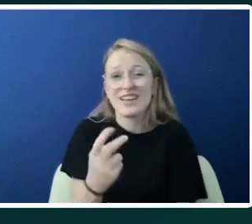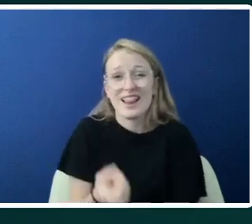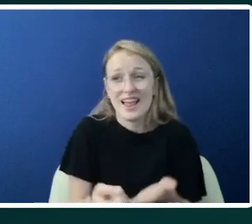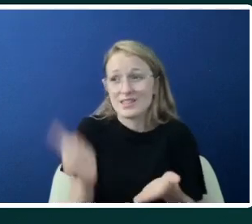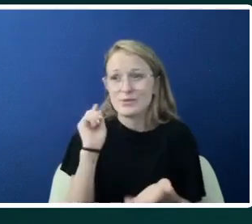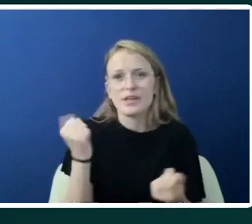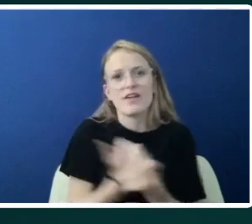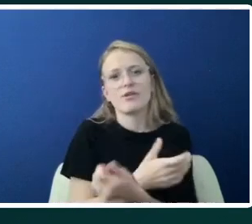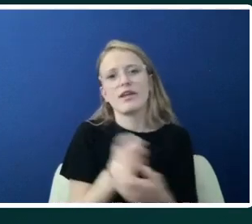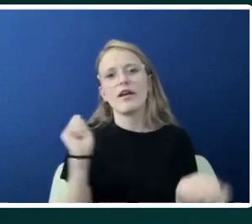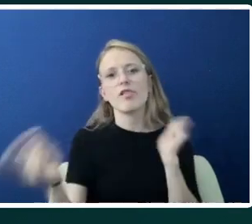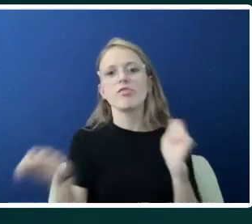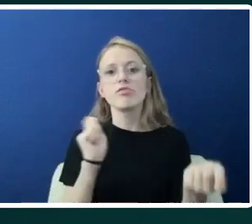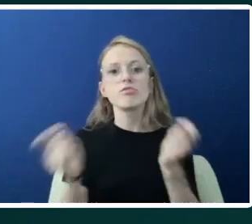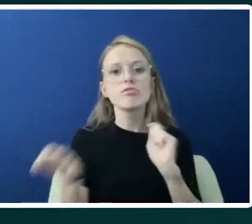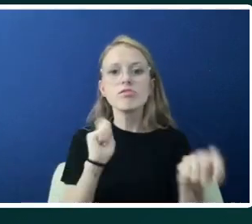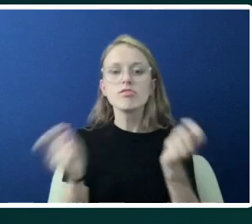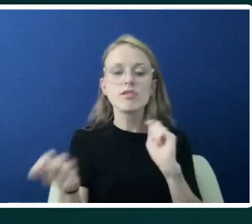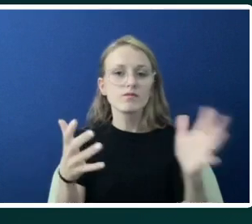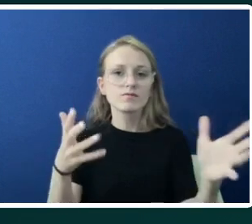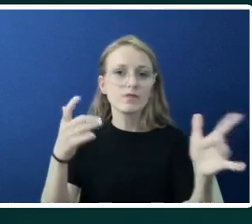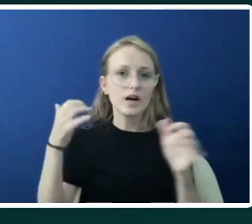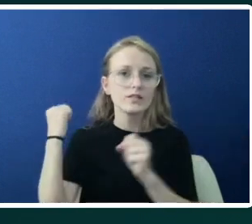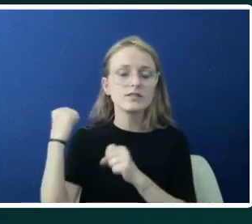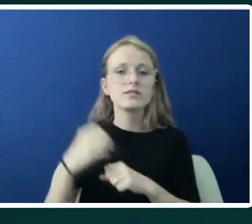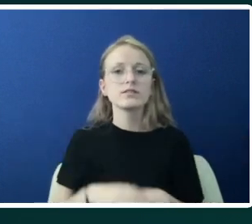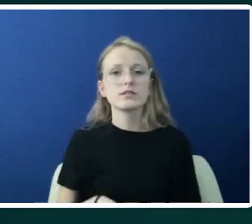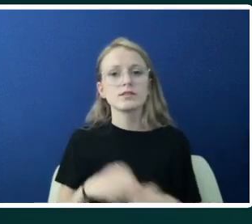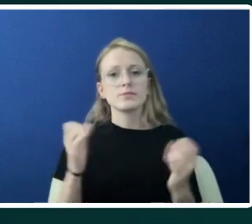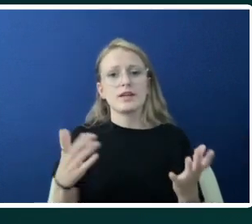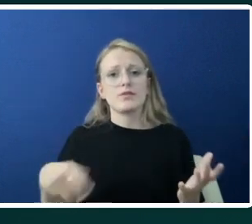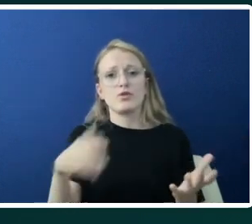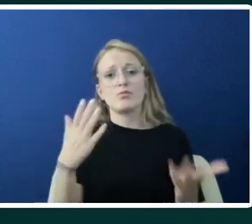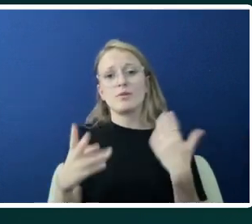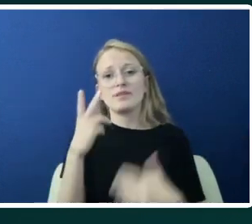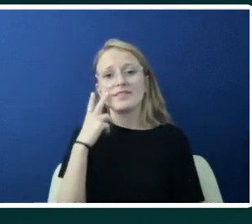so quickly. Many of you may have seen that the Surgeon General has been calling for a warning